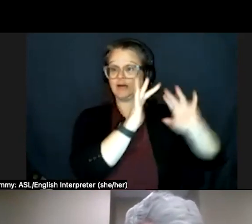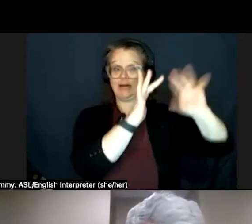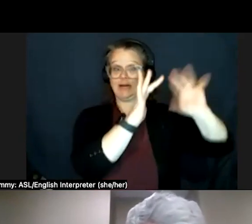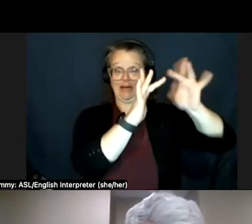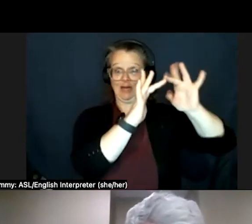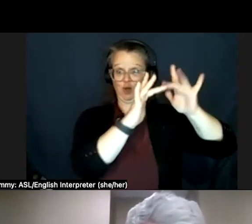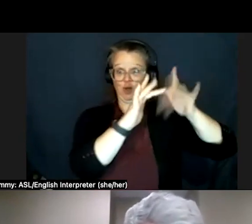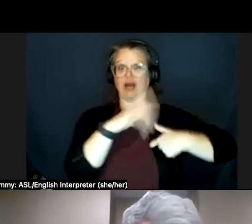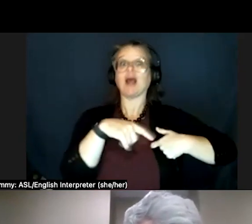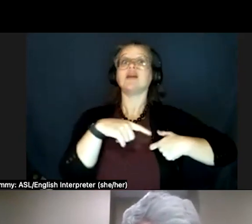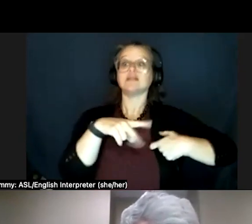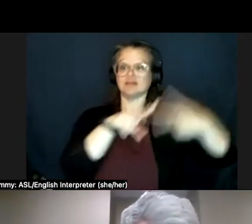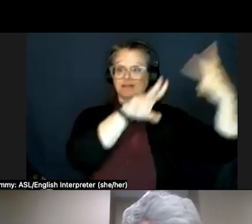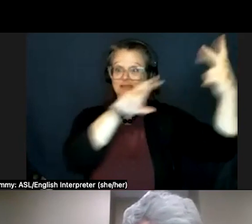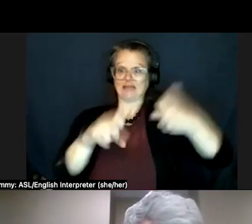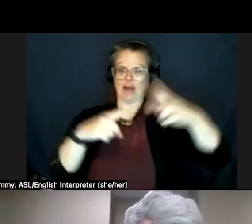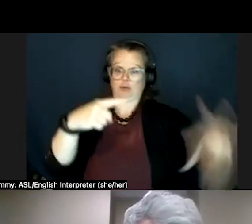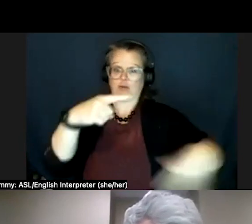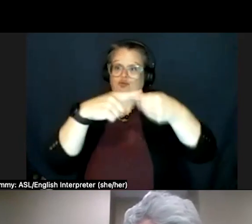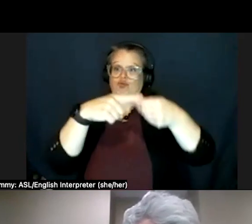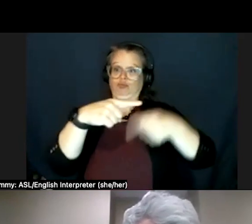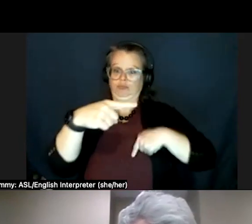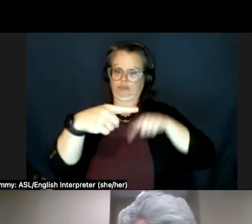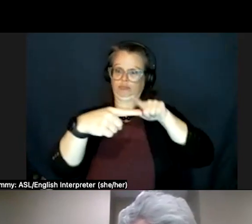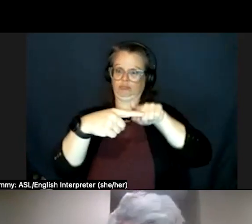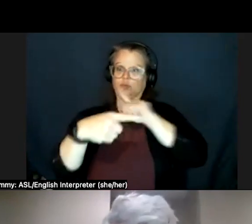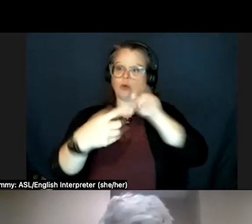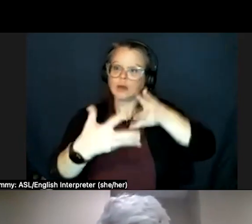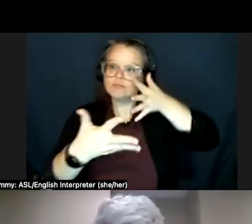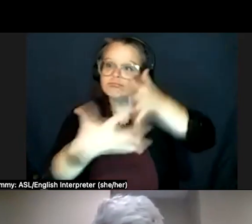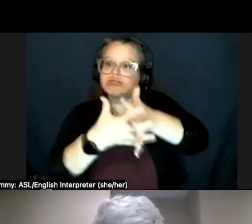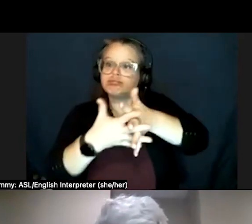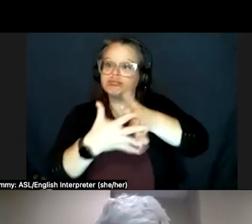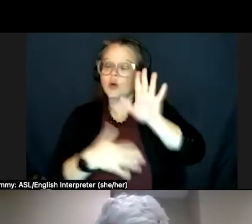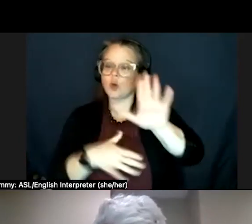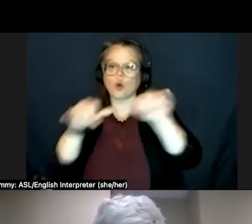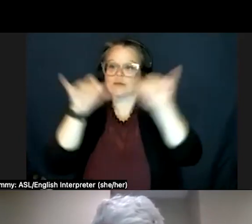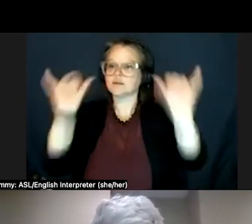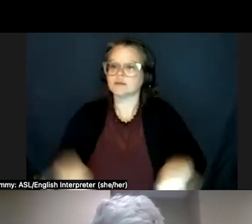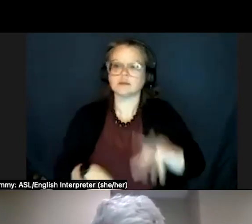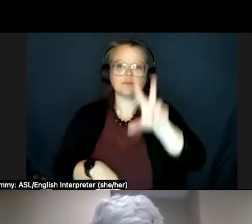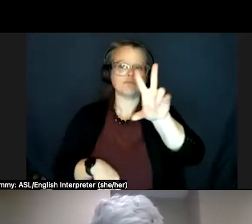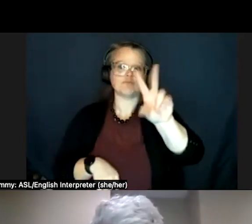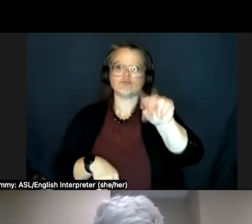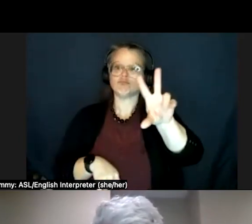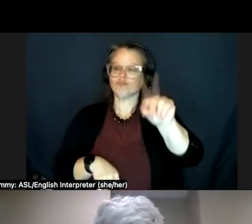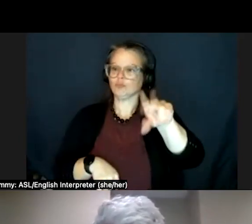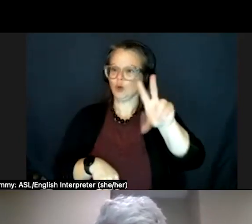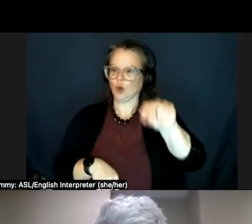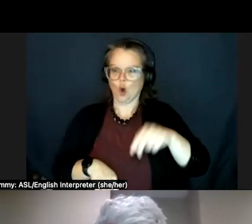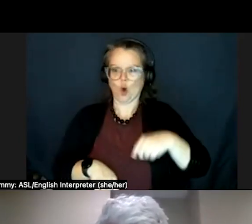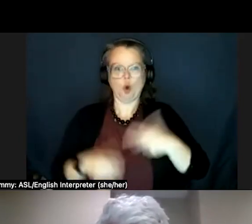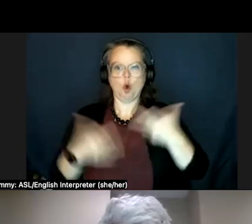doesn't have to nest within your system itself. So it acts with this very complicated set of criteria